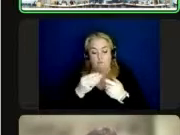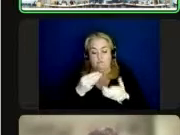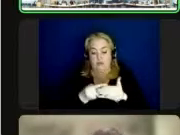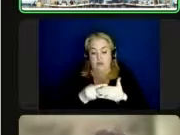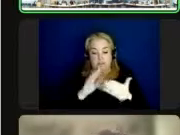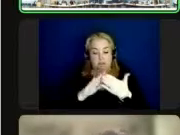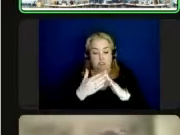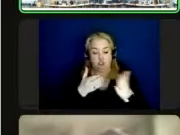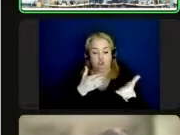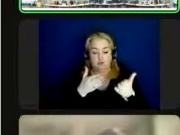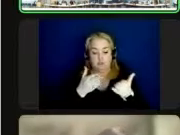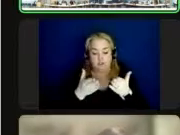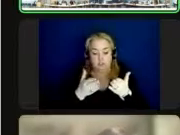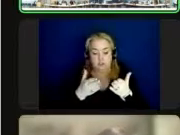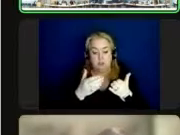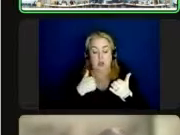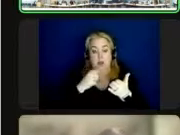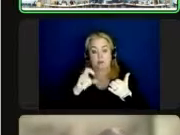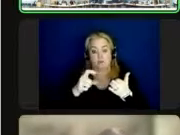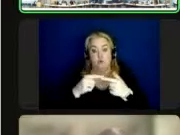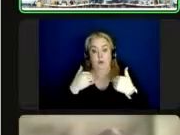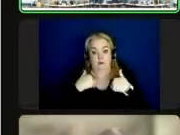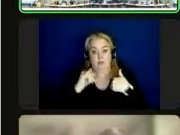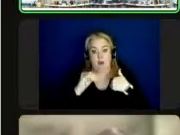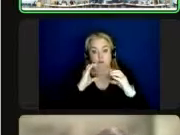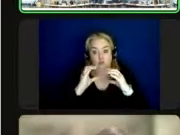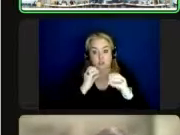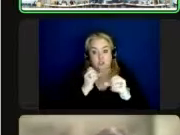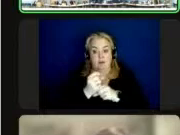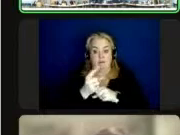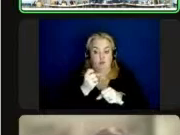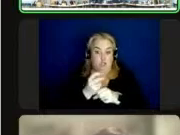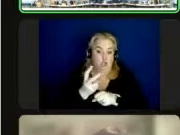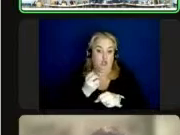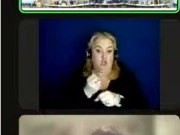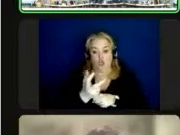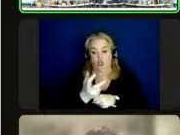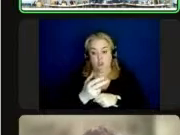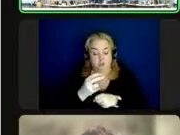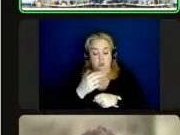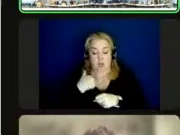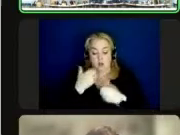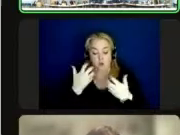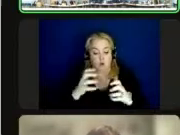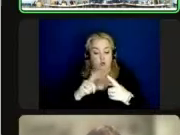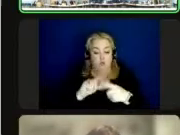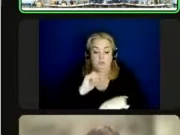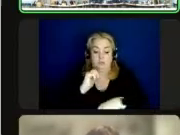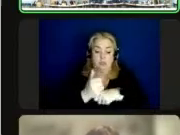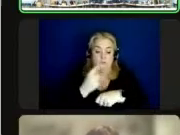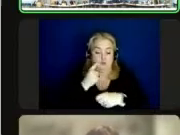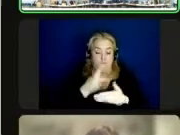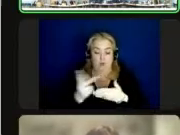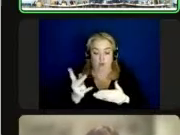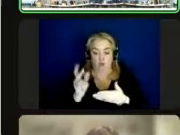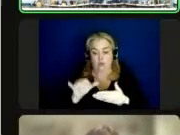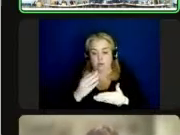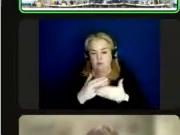THOUGH IT'S NOT POSSIBLE WHERE TO FIND CITY SERVICES GOING